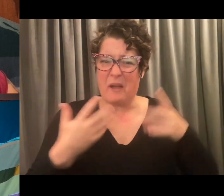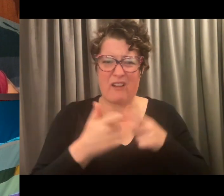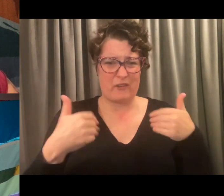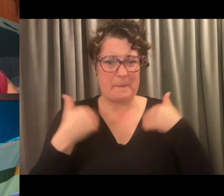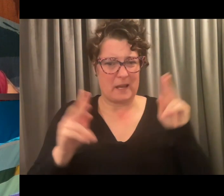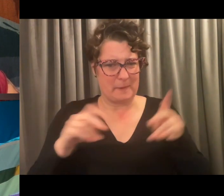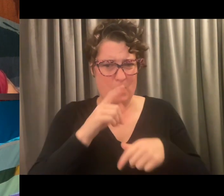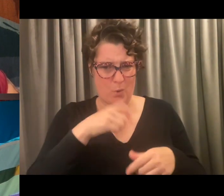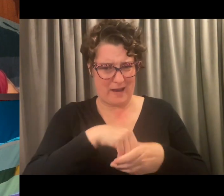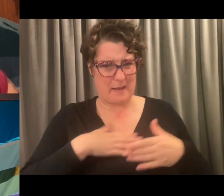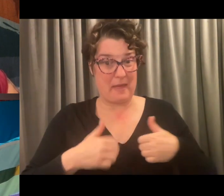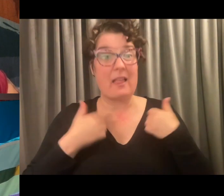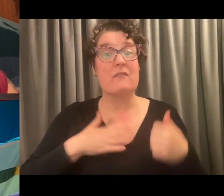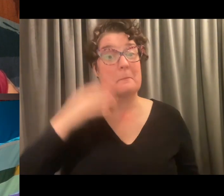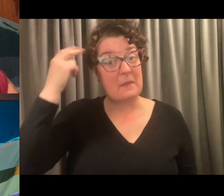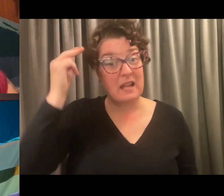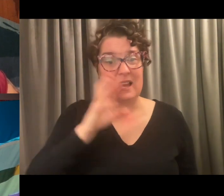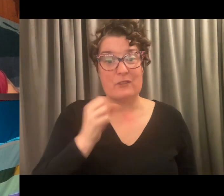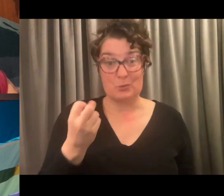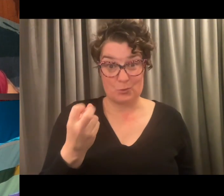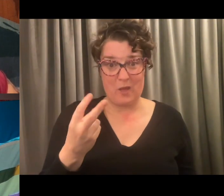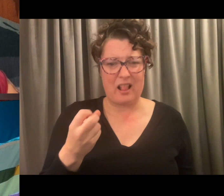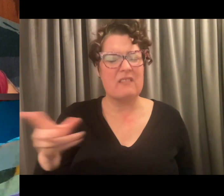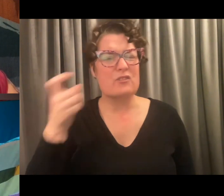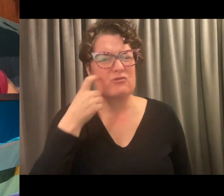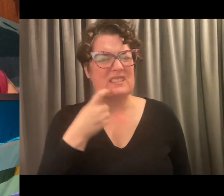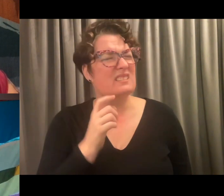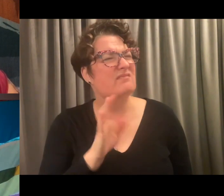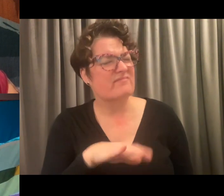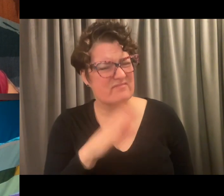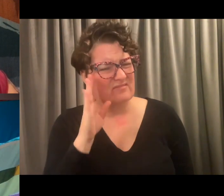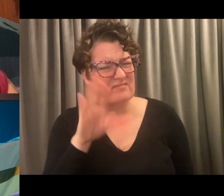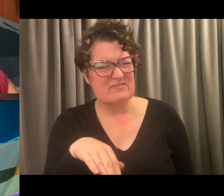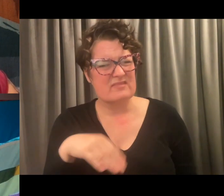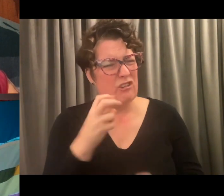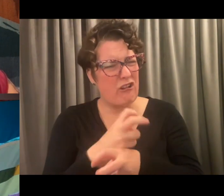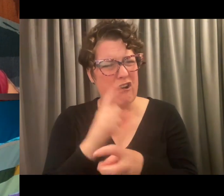said to me, I just can't believe that people would have hard things happen at their work just cuz they're trans.